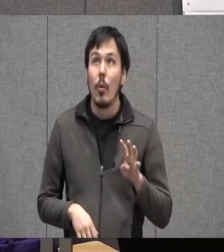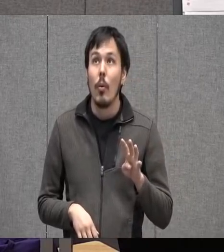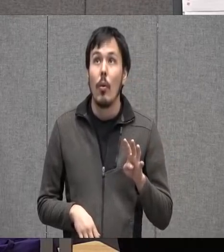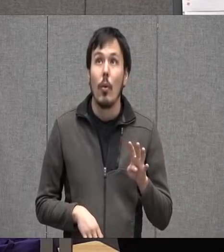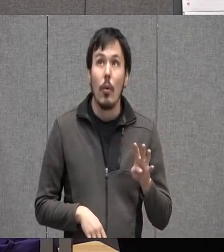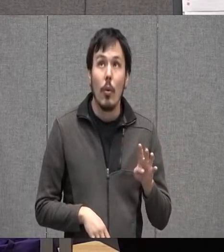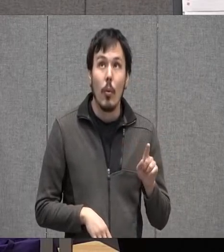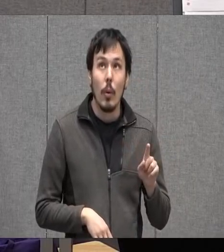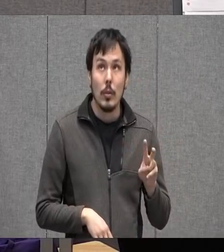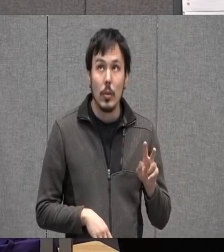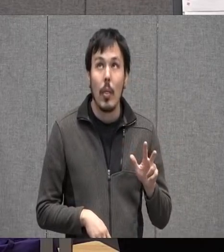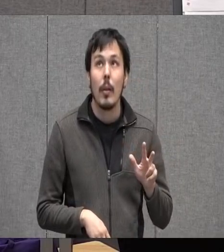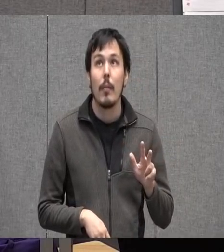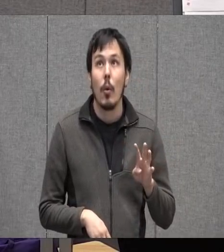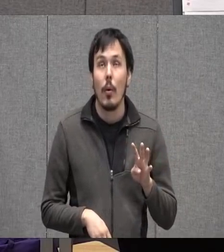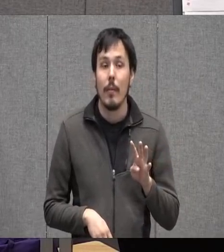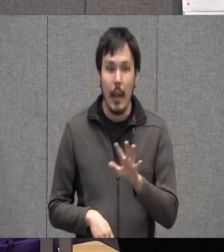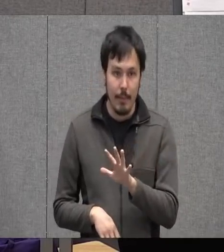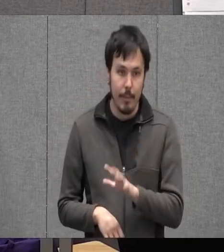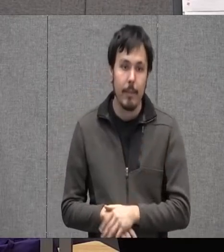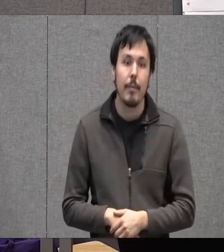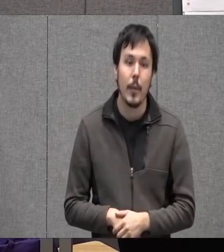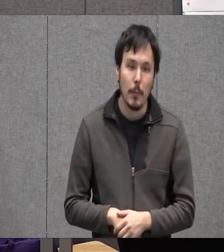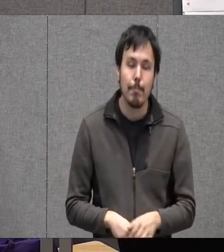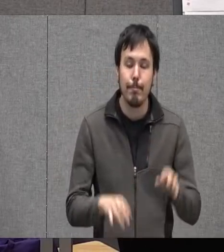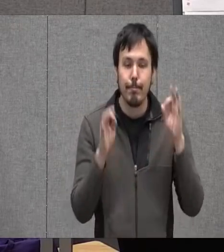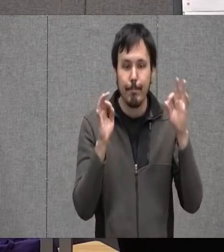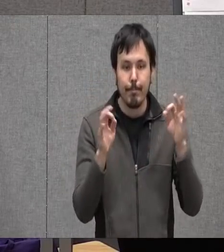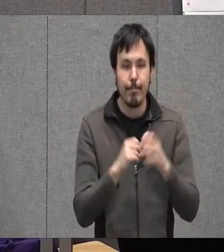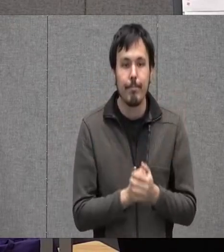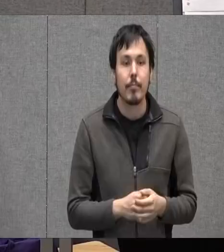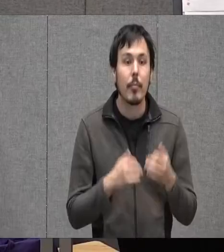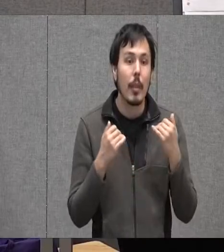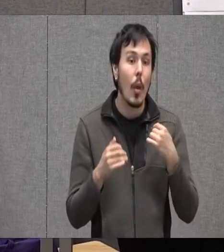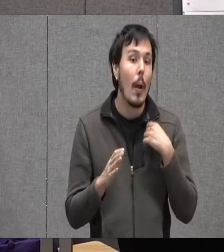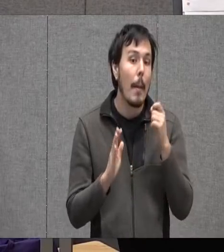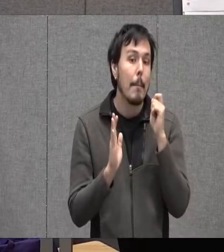So, one, two, three, four, five, perfect. And then I mark 1.856.